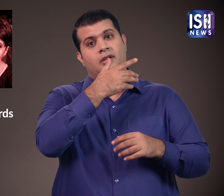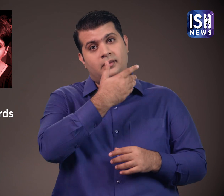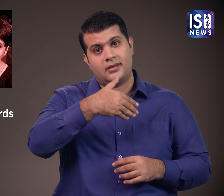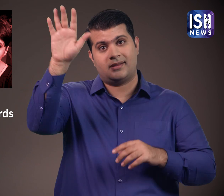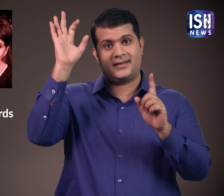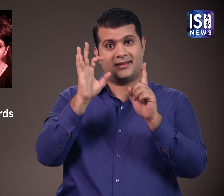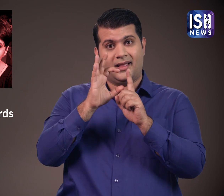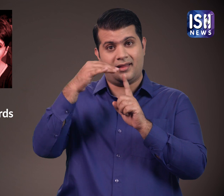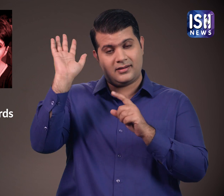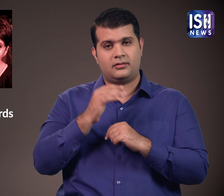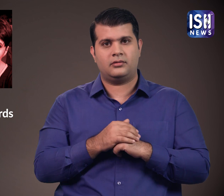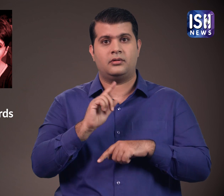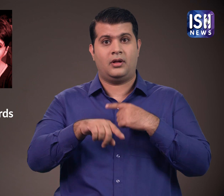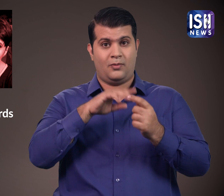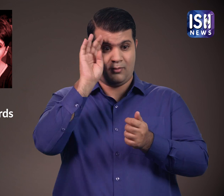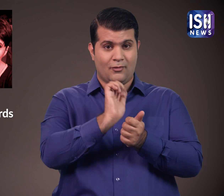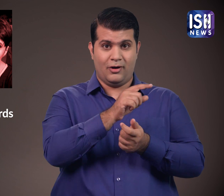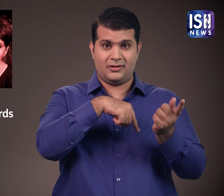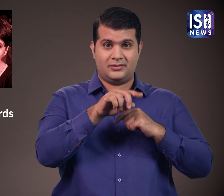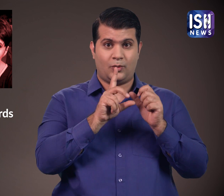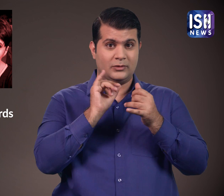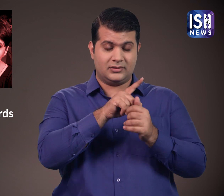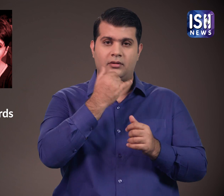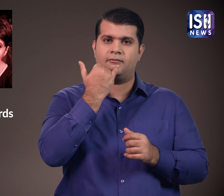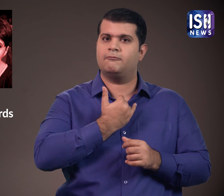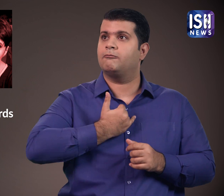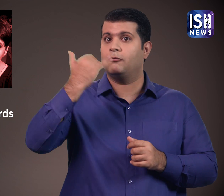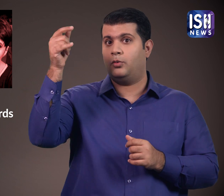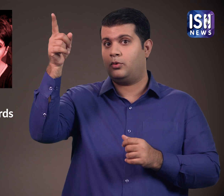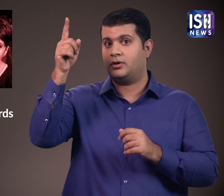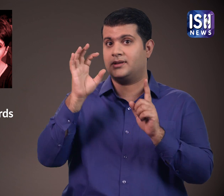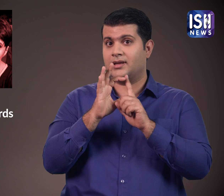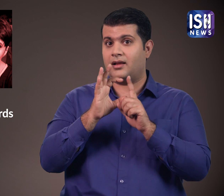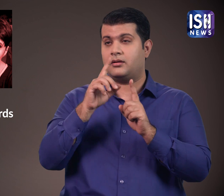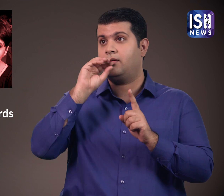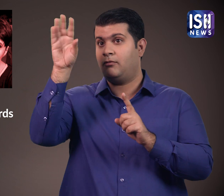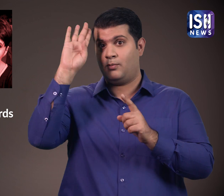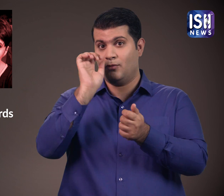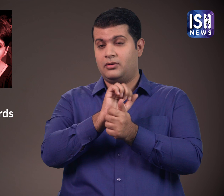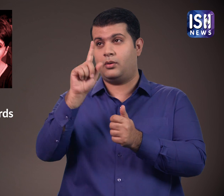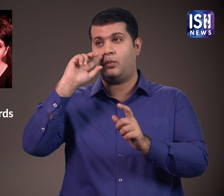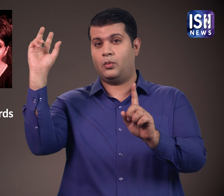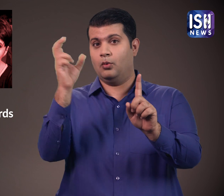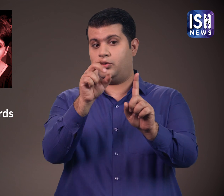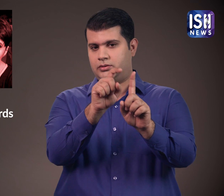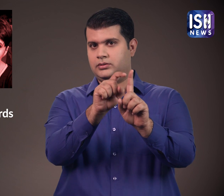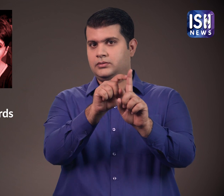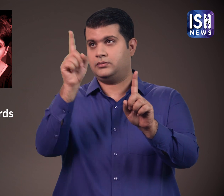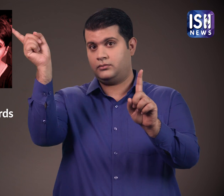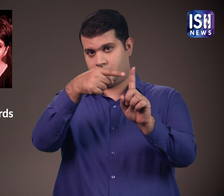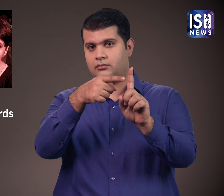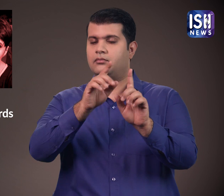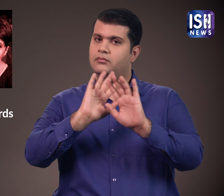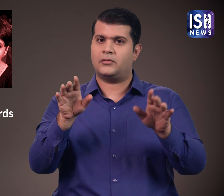Aftab then went to Delhi. The Vasai police informed the local police to keep an eye on him.